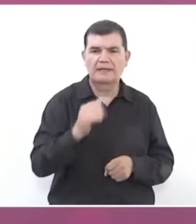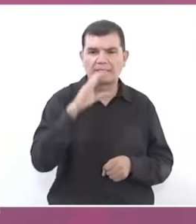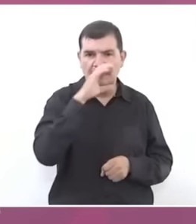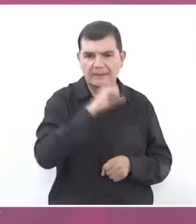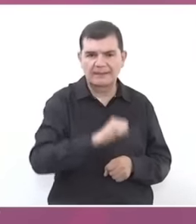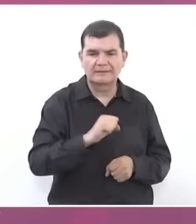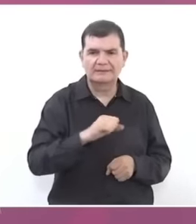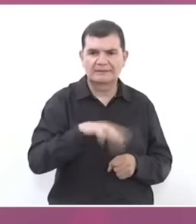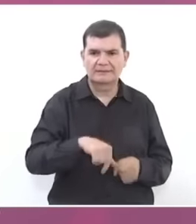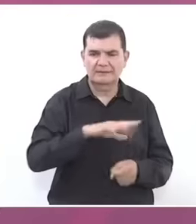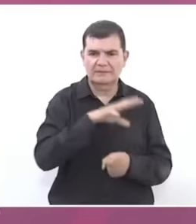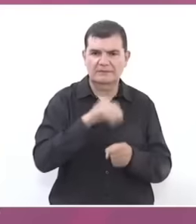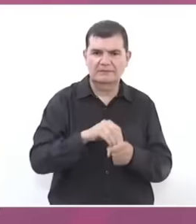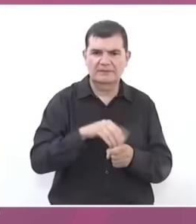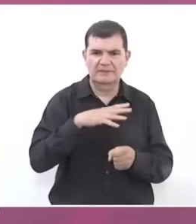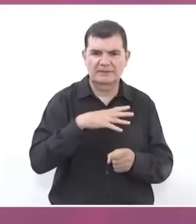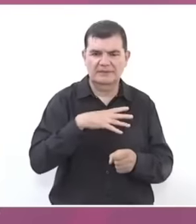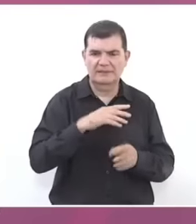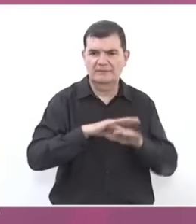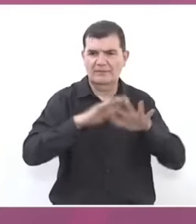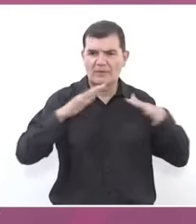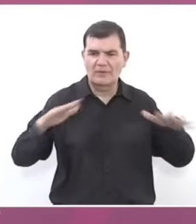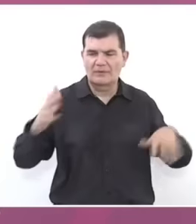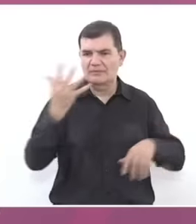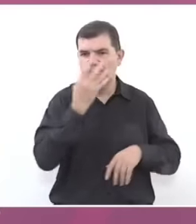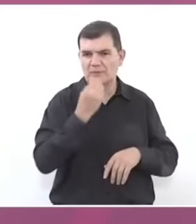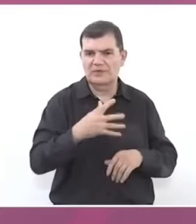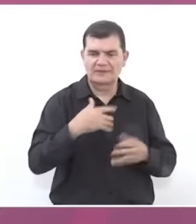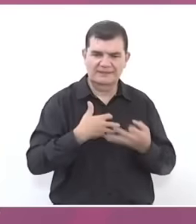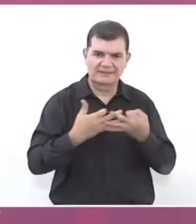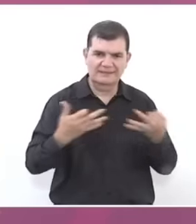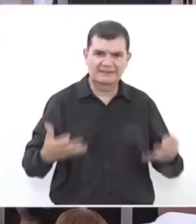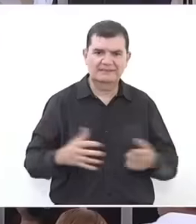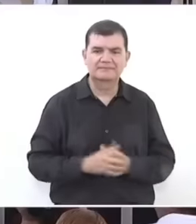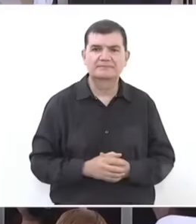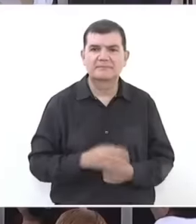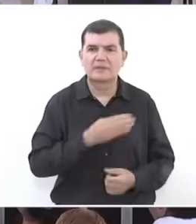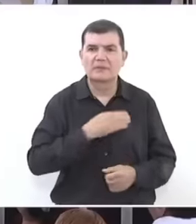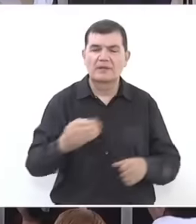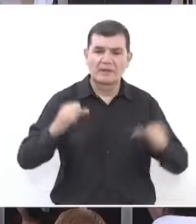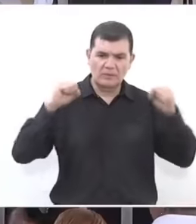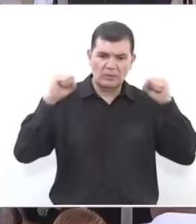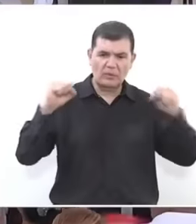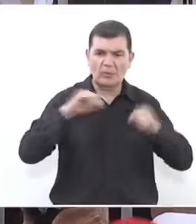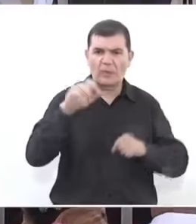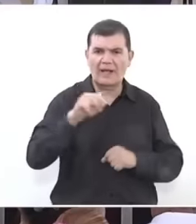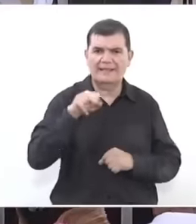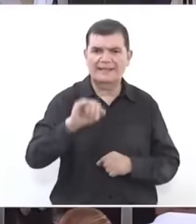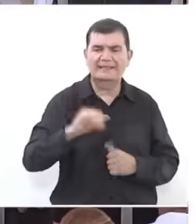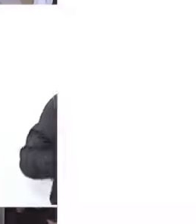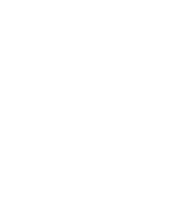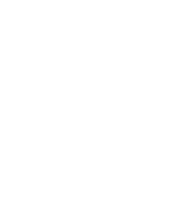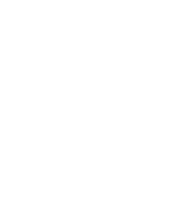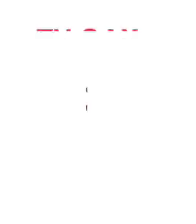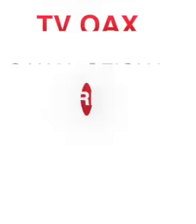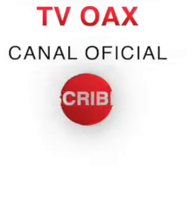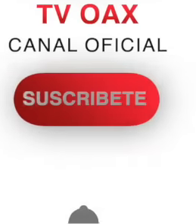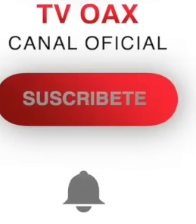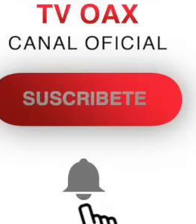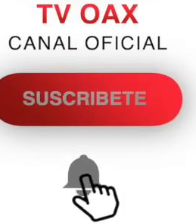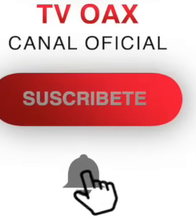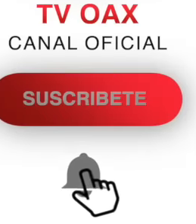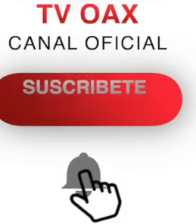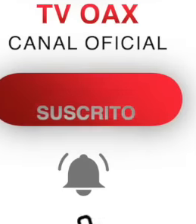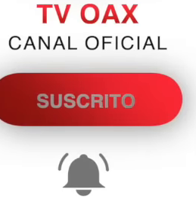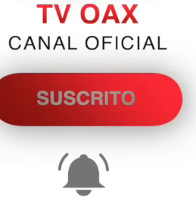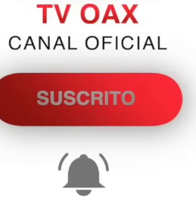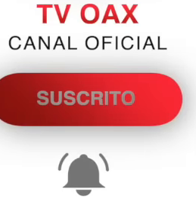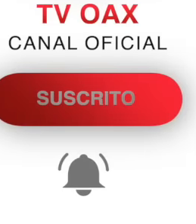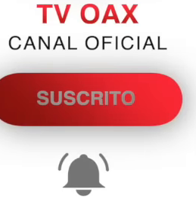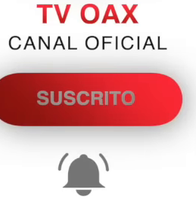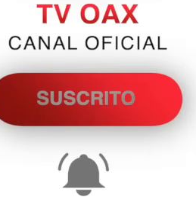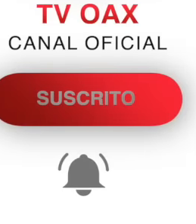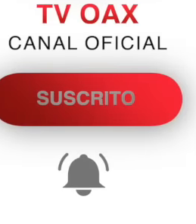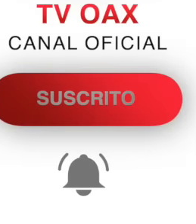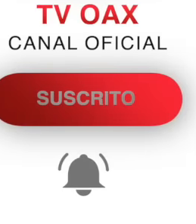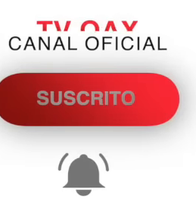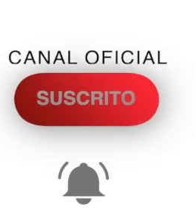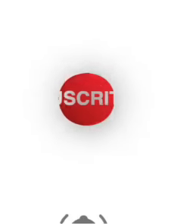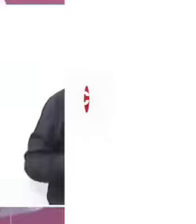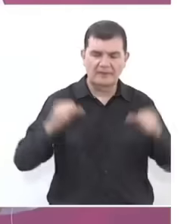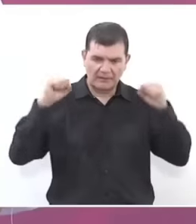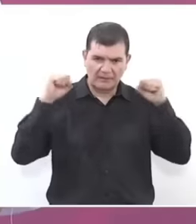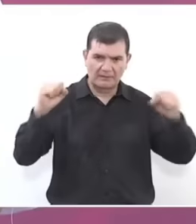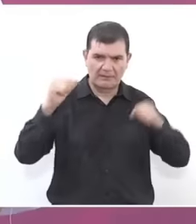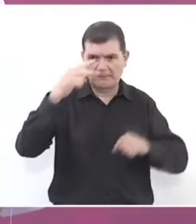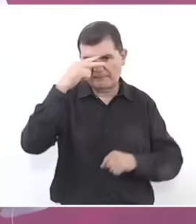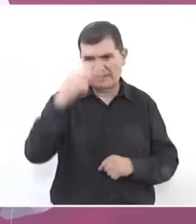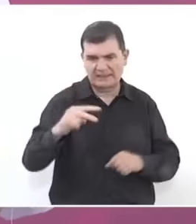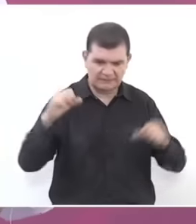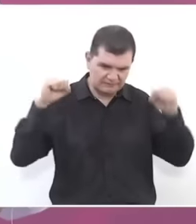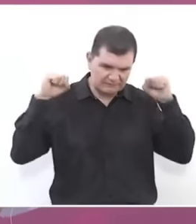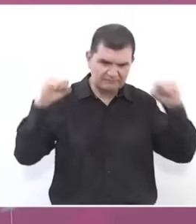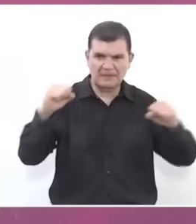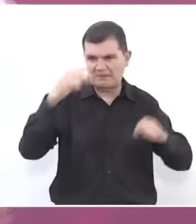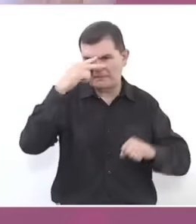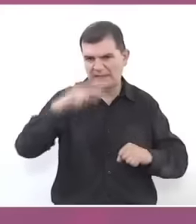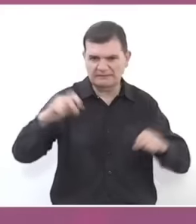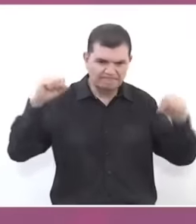it's all earthly paradise. Well, long live Cuaji, long live Guerrero. Long live Mexico. Long live Mexico. Long live